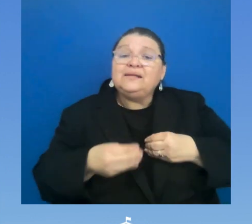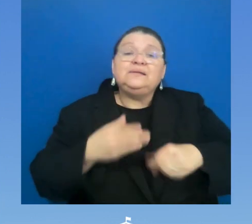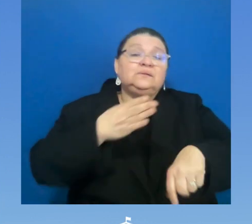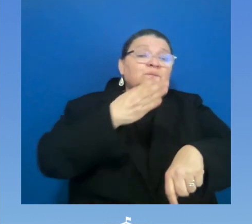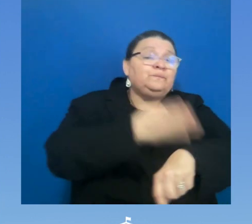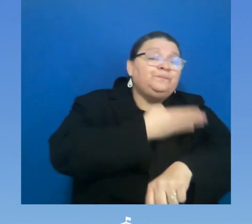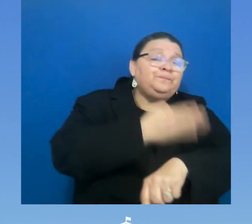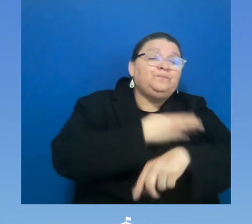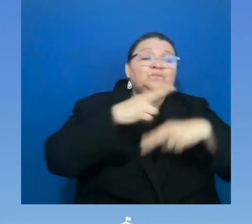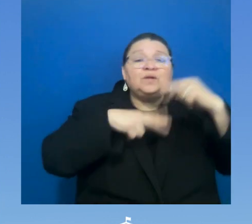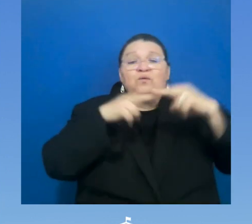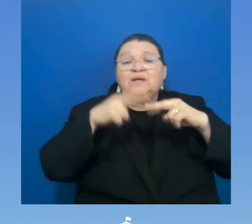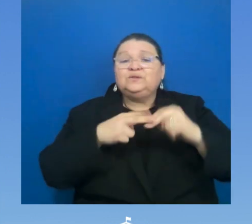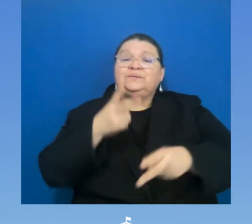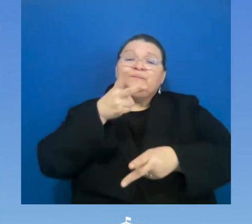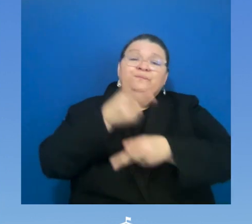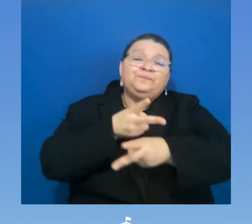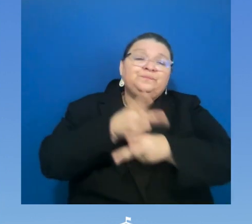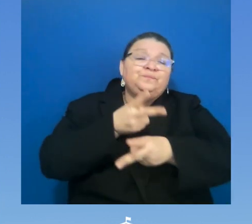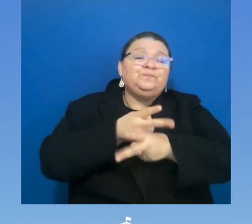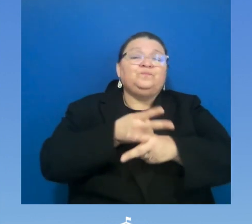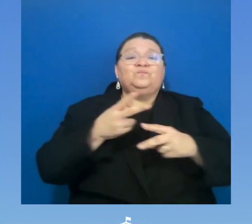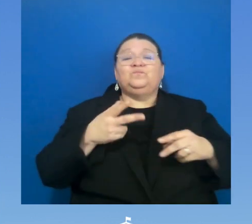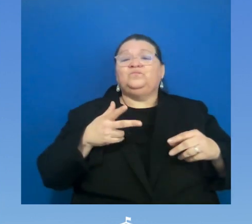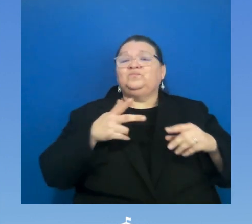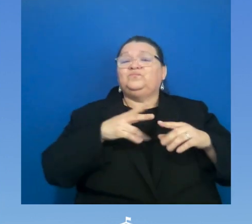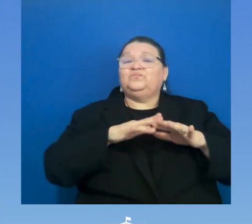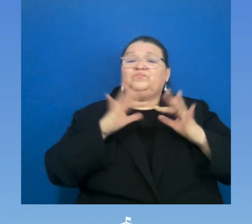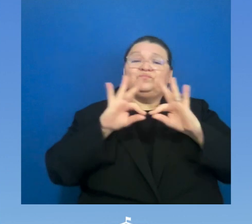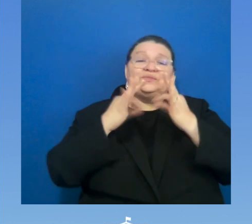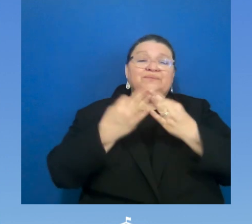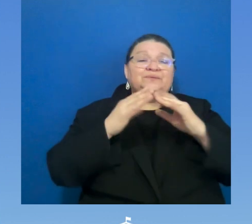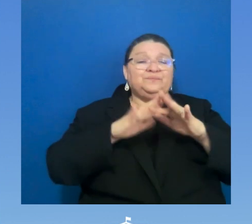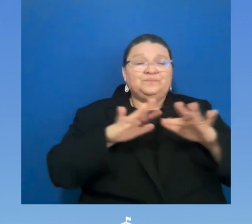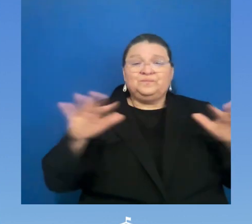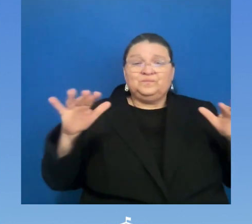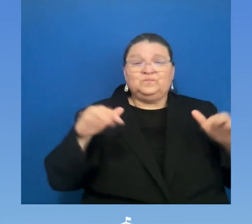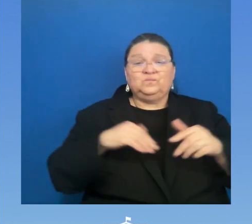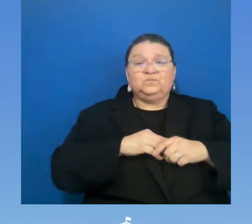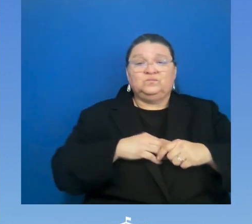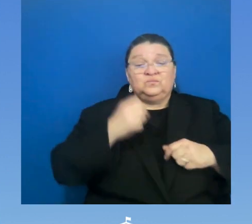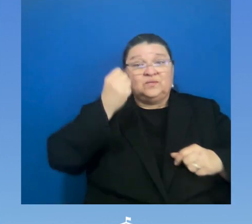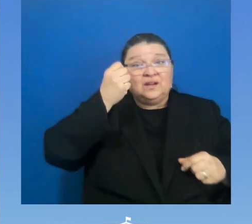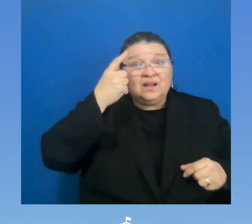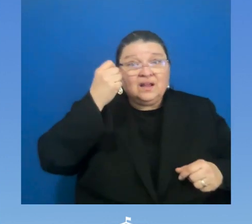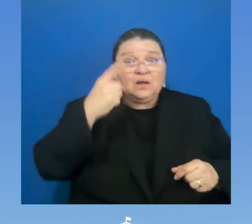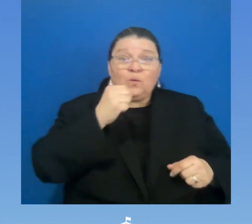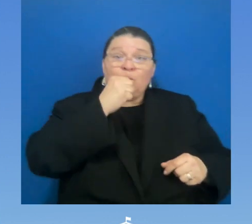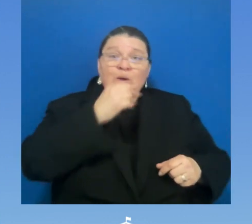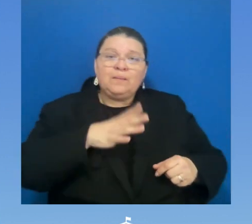So let us be very clear. Women carry a heavy load and they must be compensated fairly.